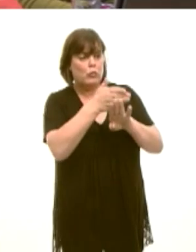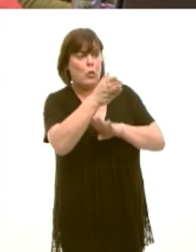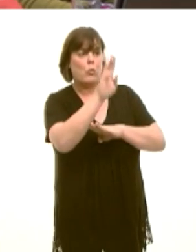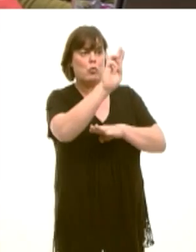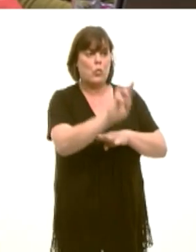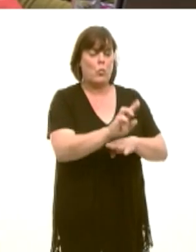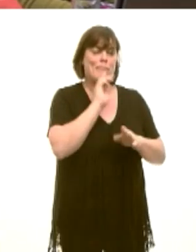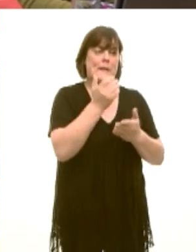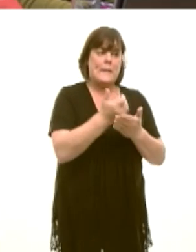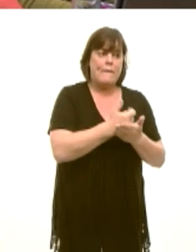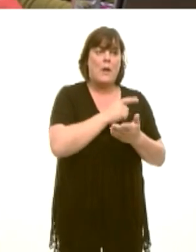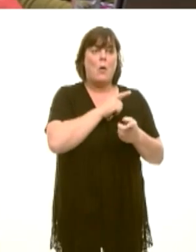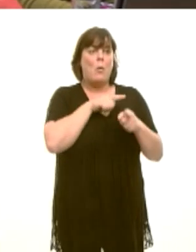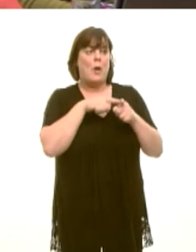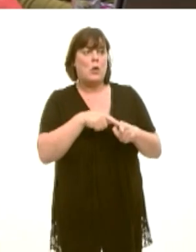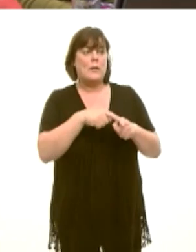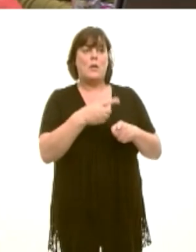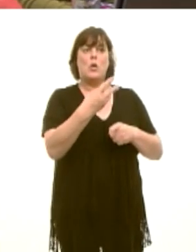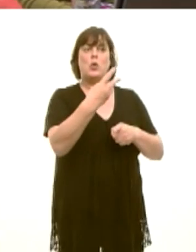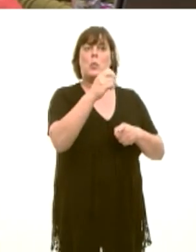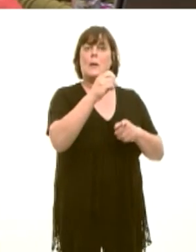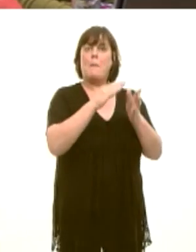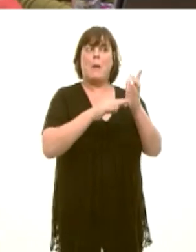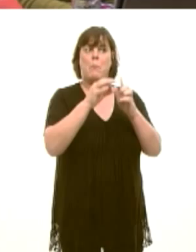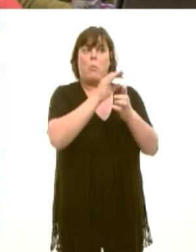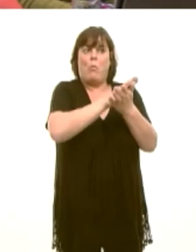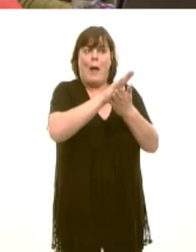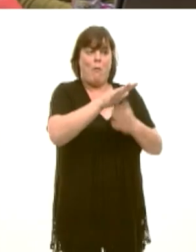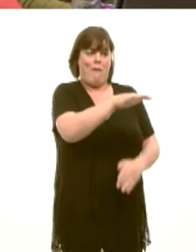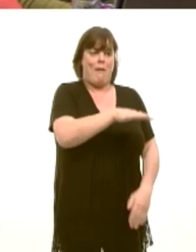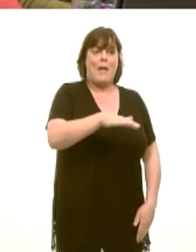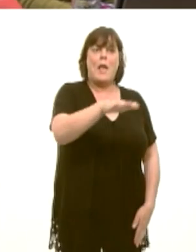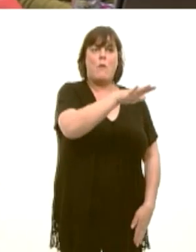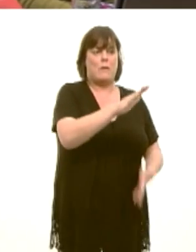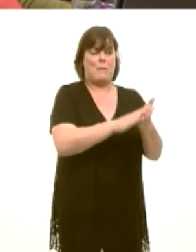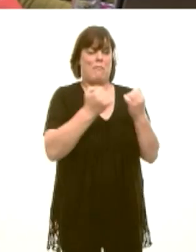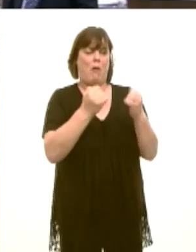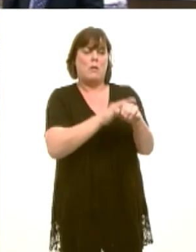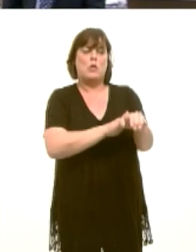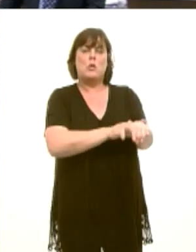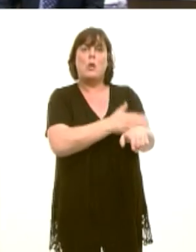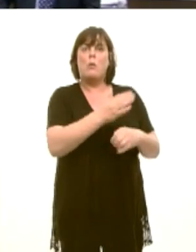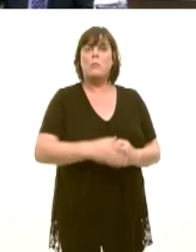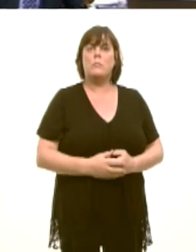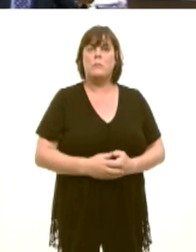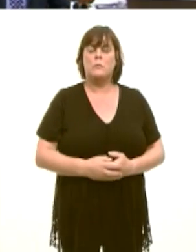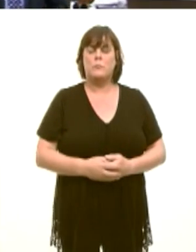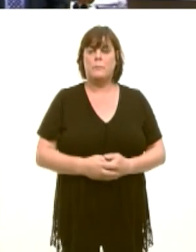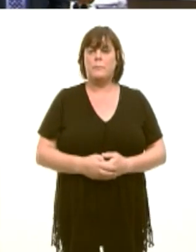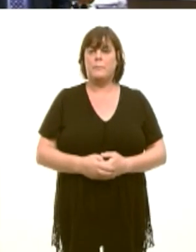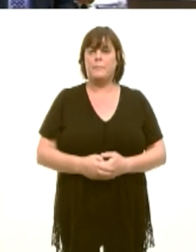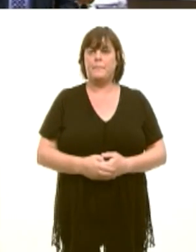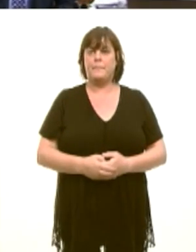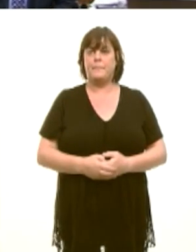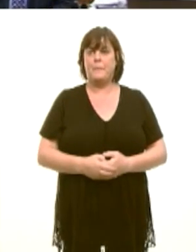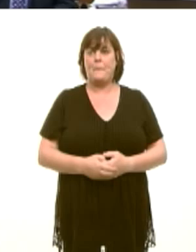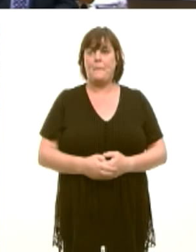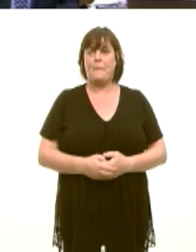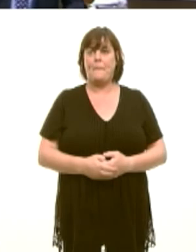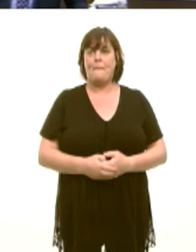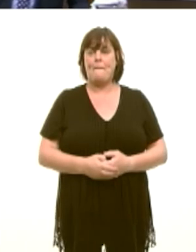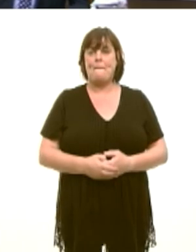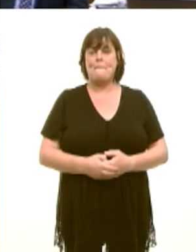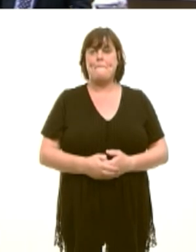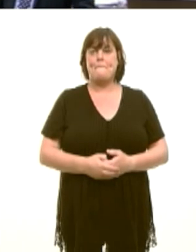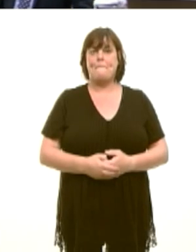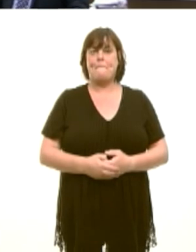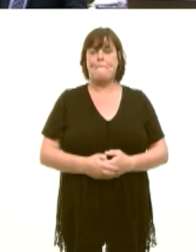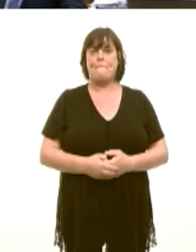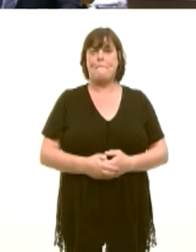to School, through the use of 20 mph zones and, unlike the party opposite, we wonít